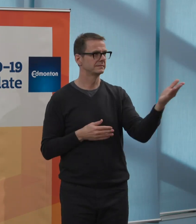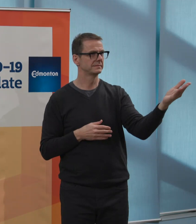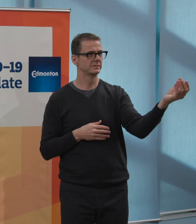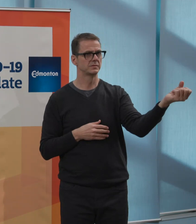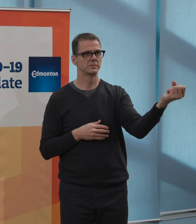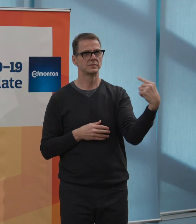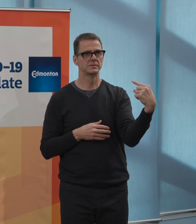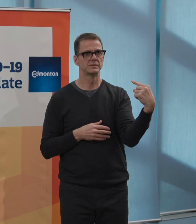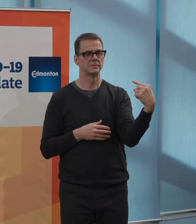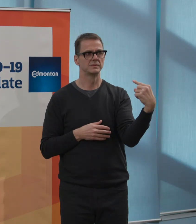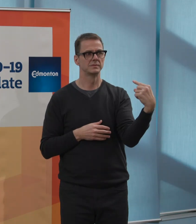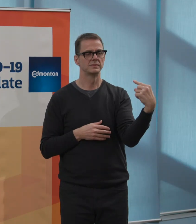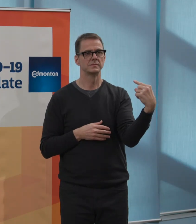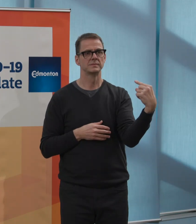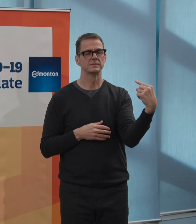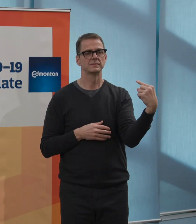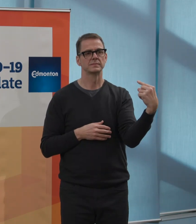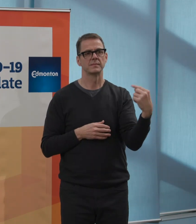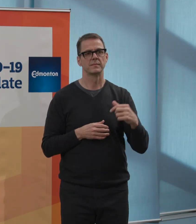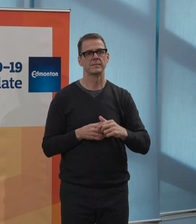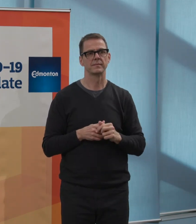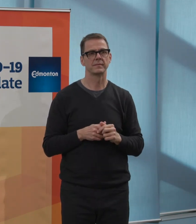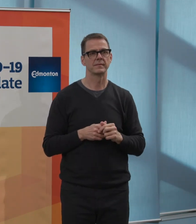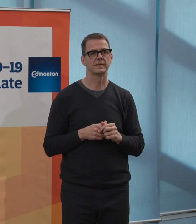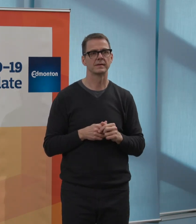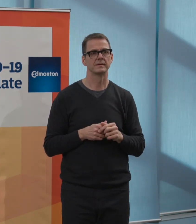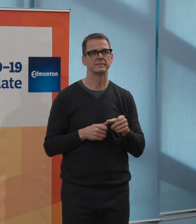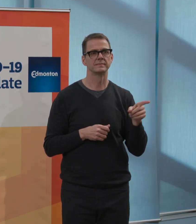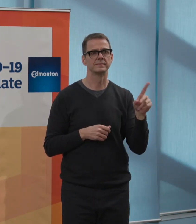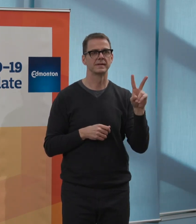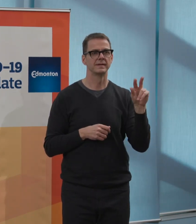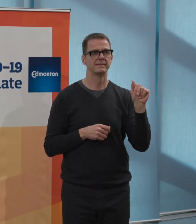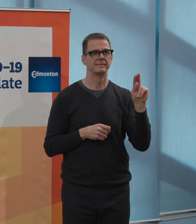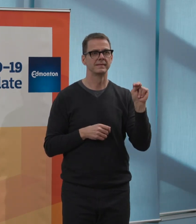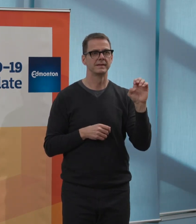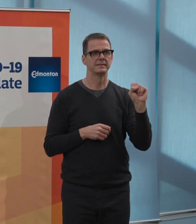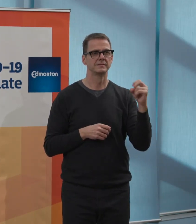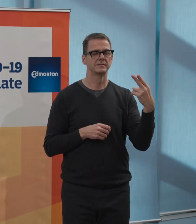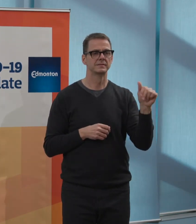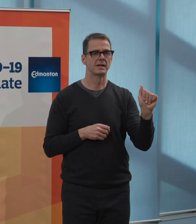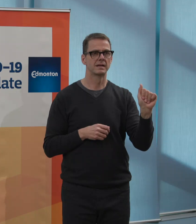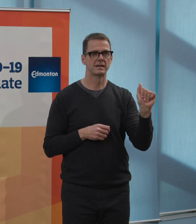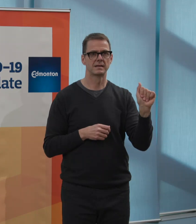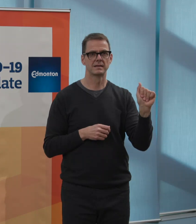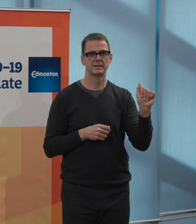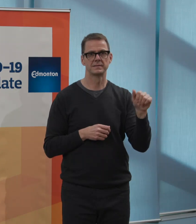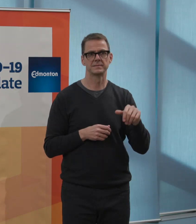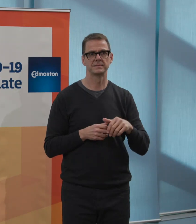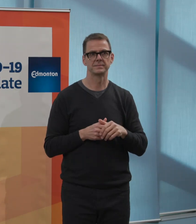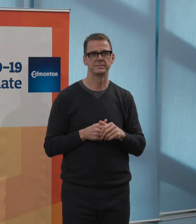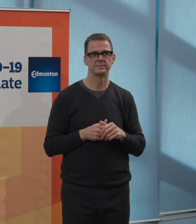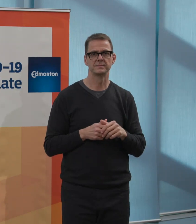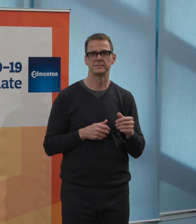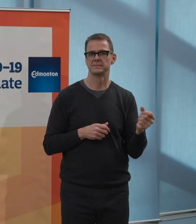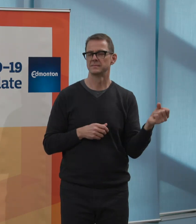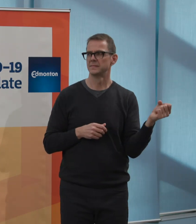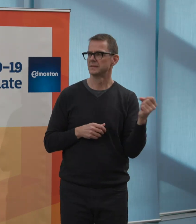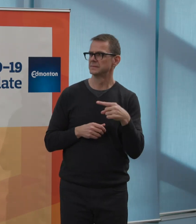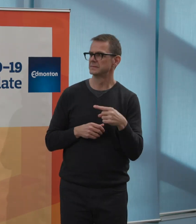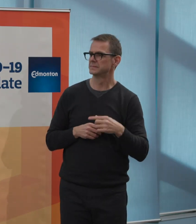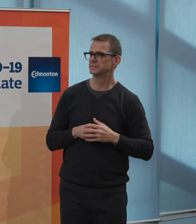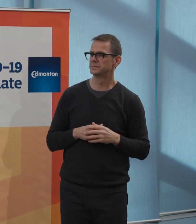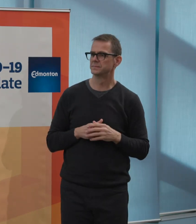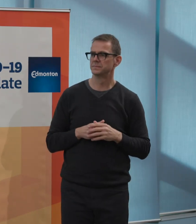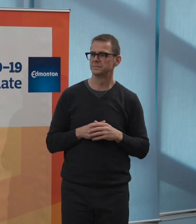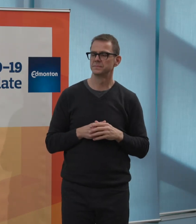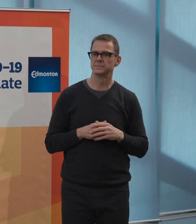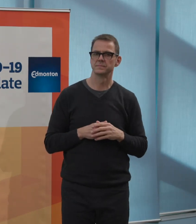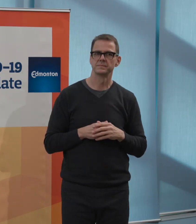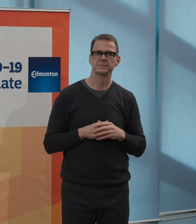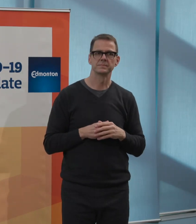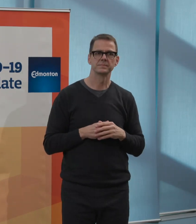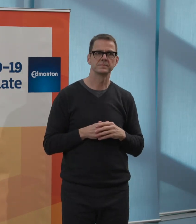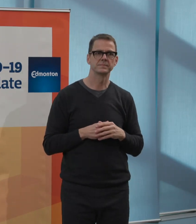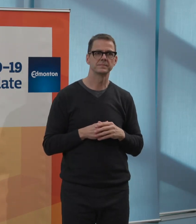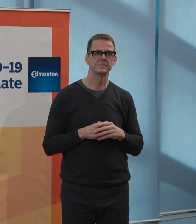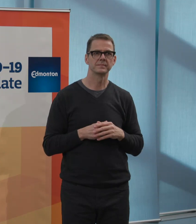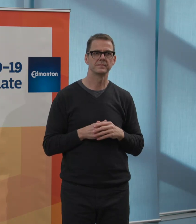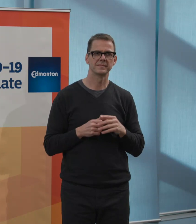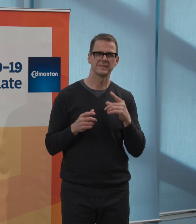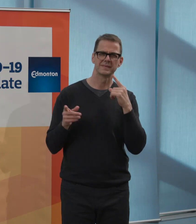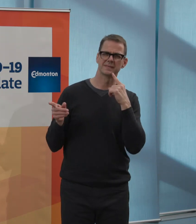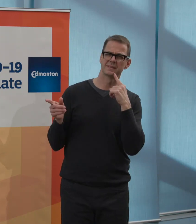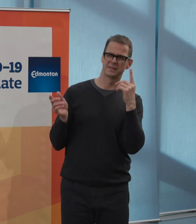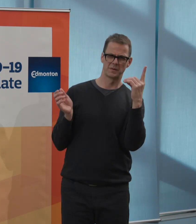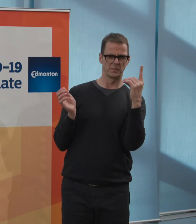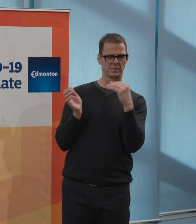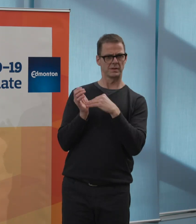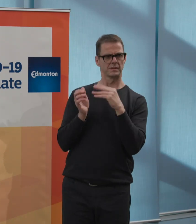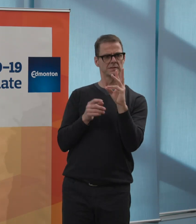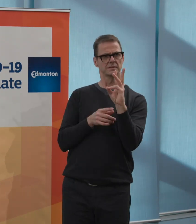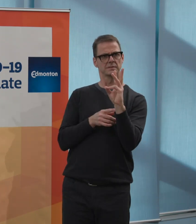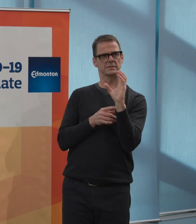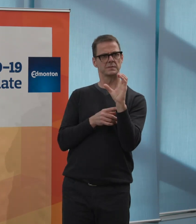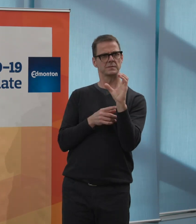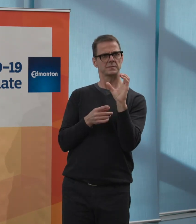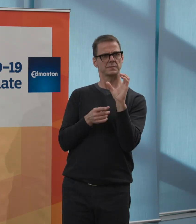you'd like to ask a question online go ahead finish that's correct